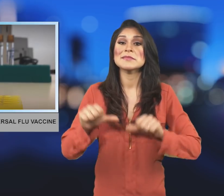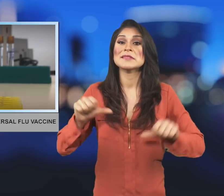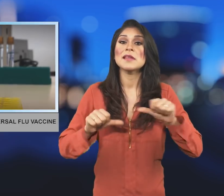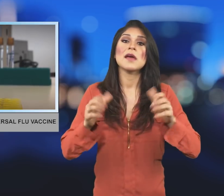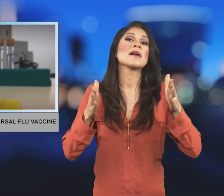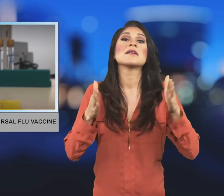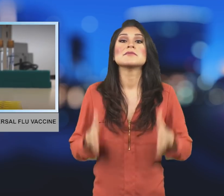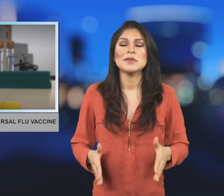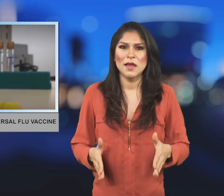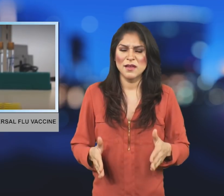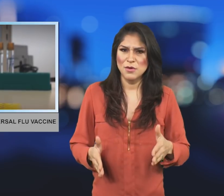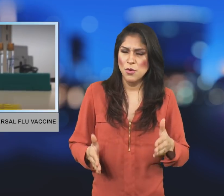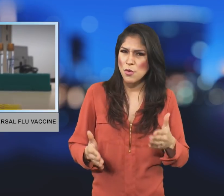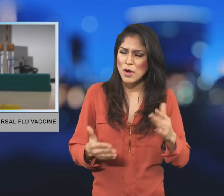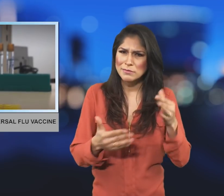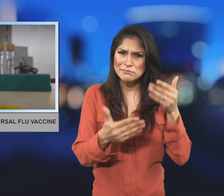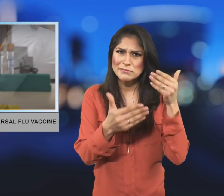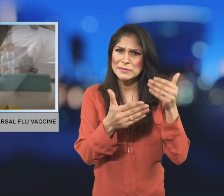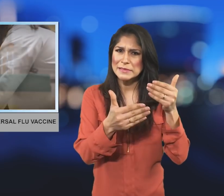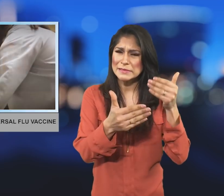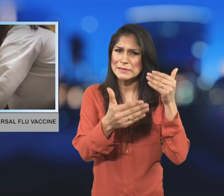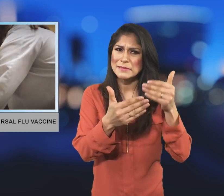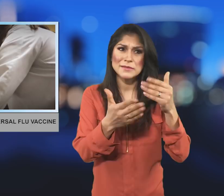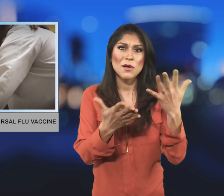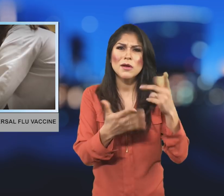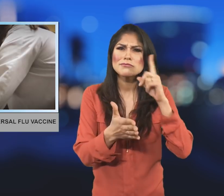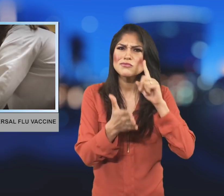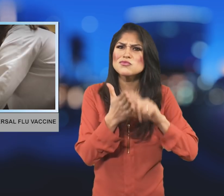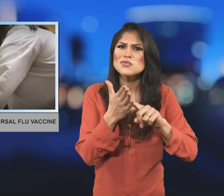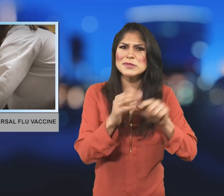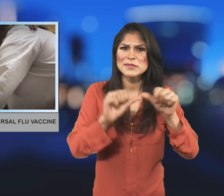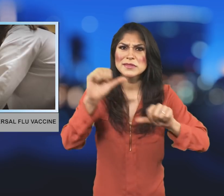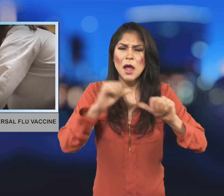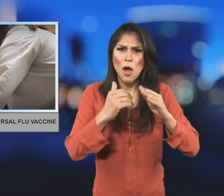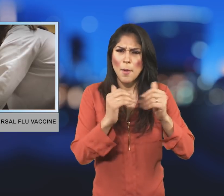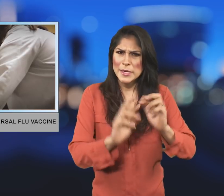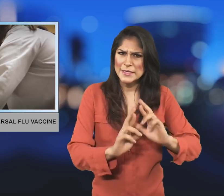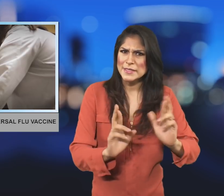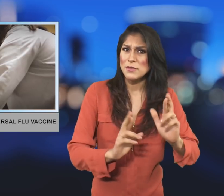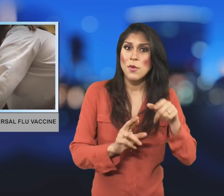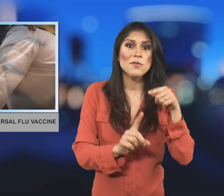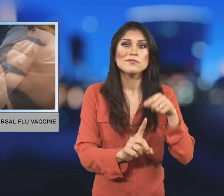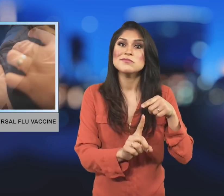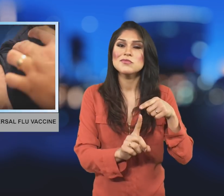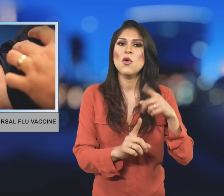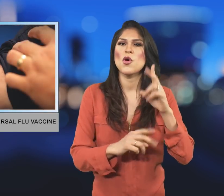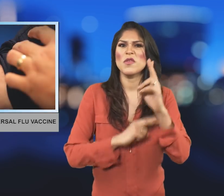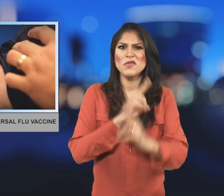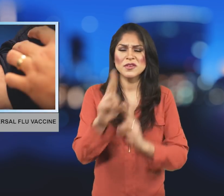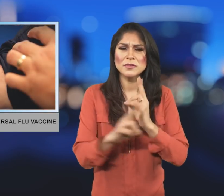Scientists are getting closer to a universal flu vaccine that will prevent people from